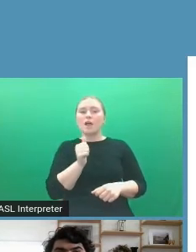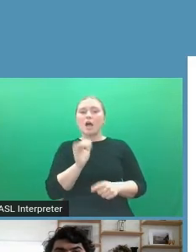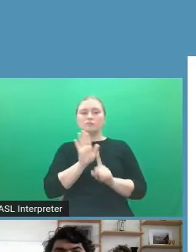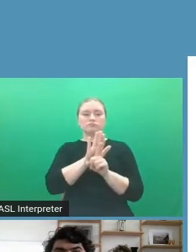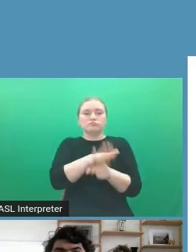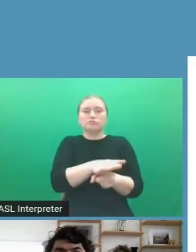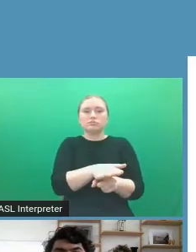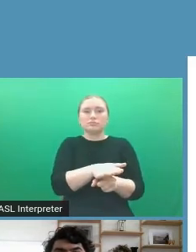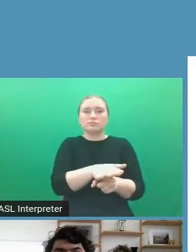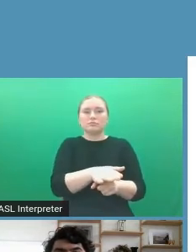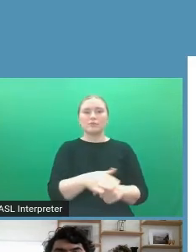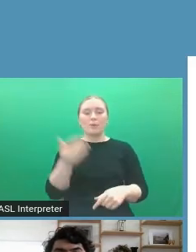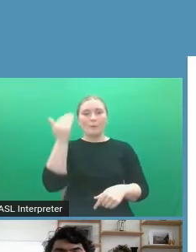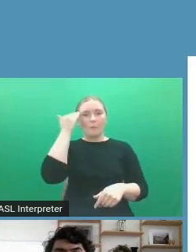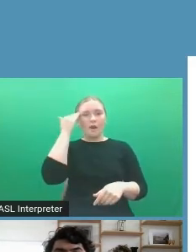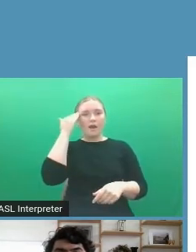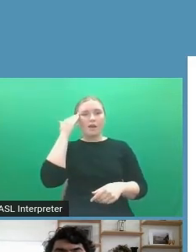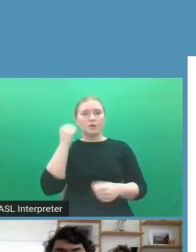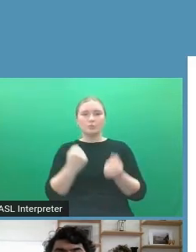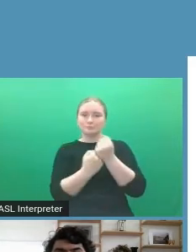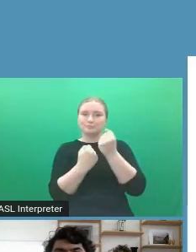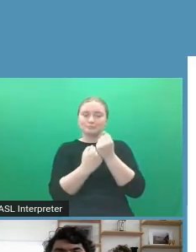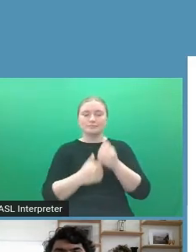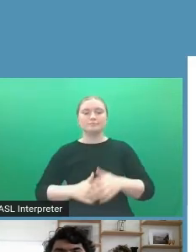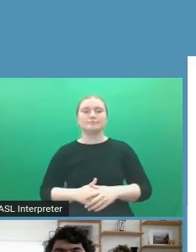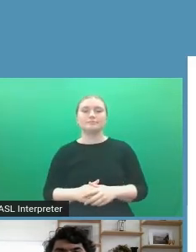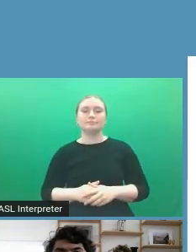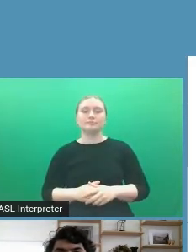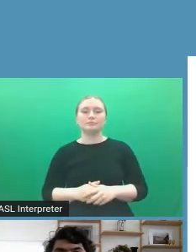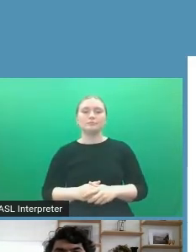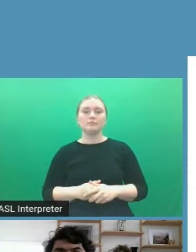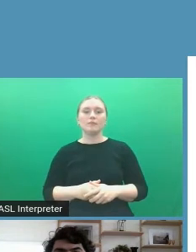even when we're crafting or developing a policy, we really try and follow this ethos.